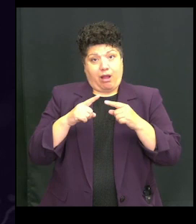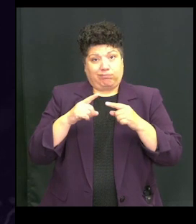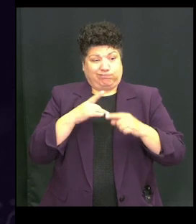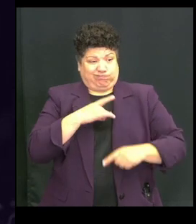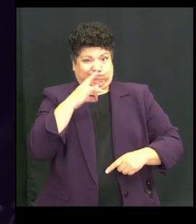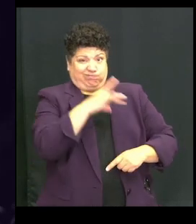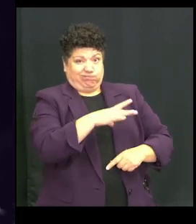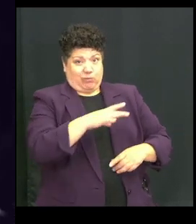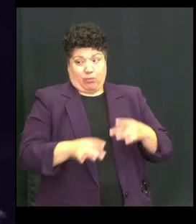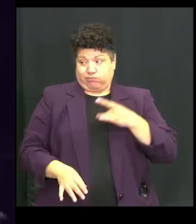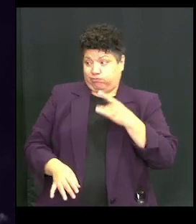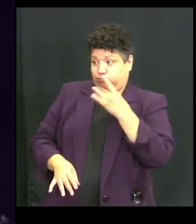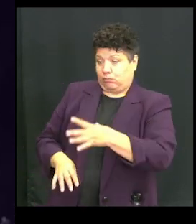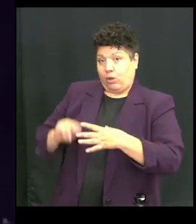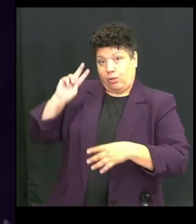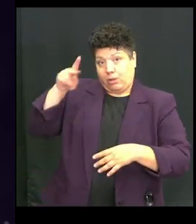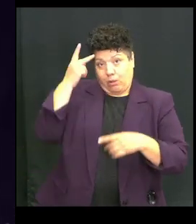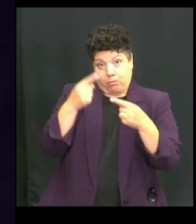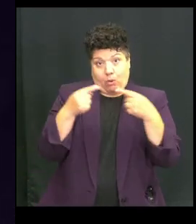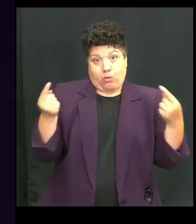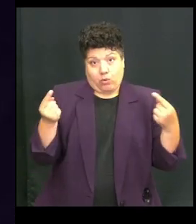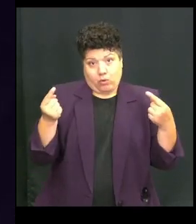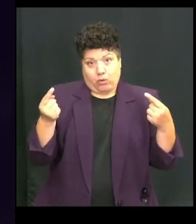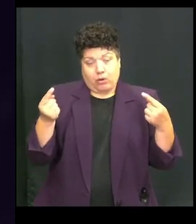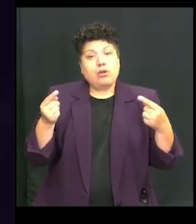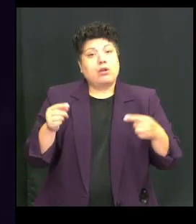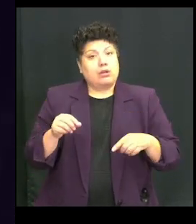It does rival feelings people have towards Muslims.